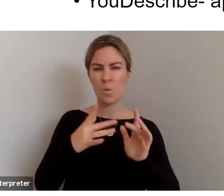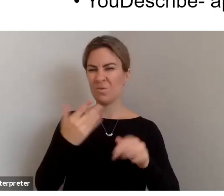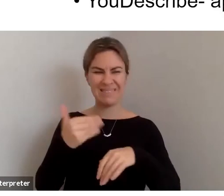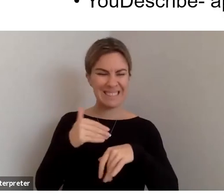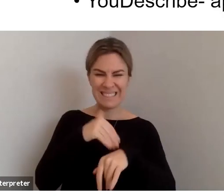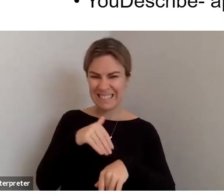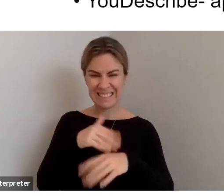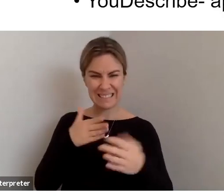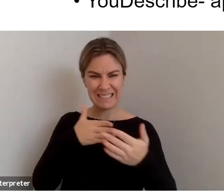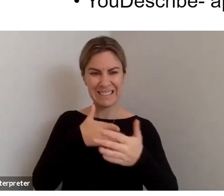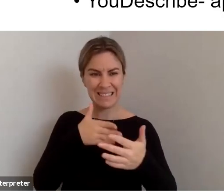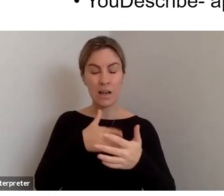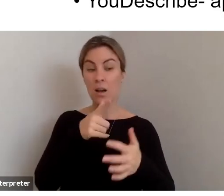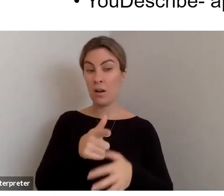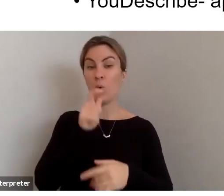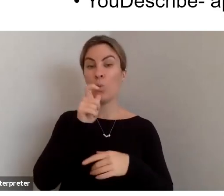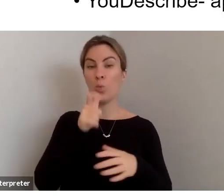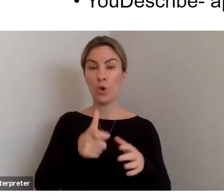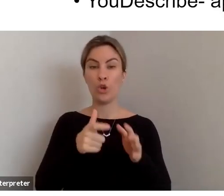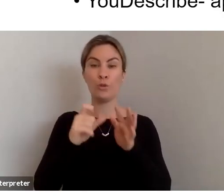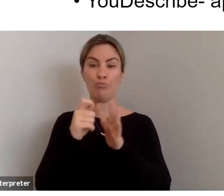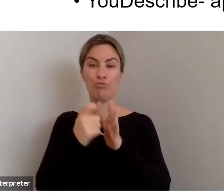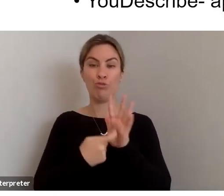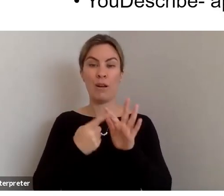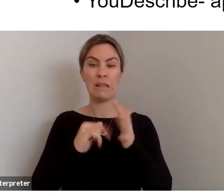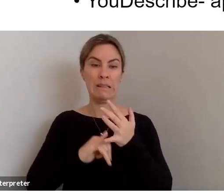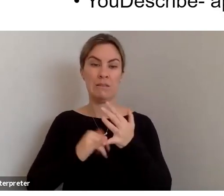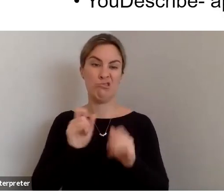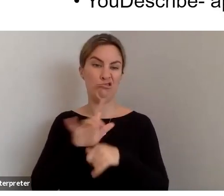Word Press is a great way to do it. And it is free her.